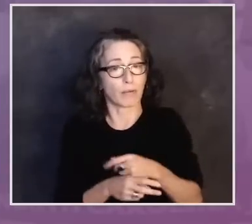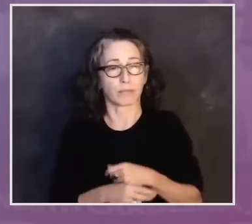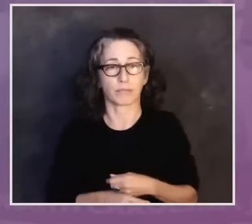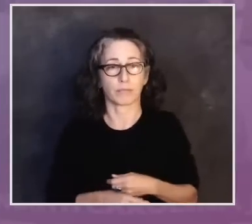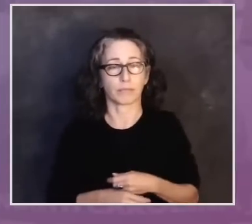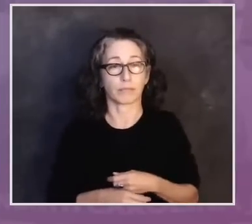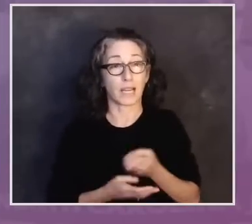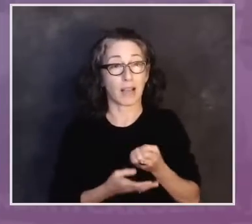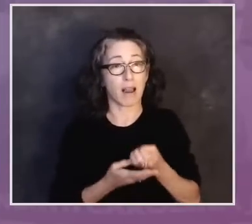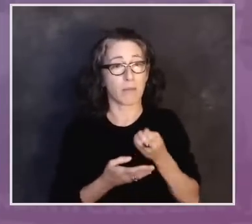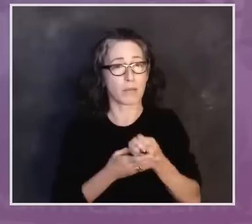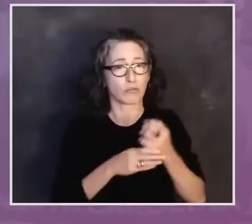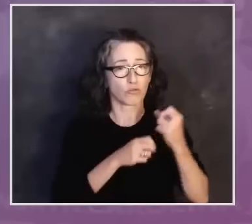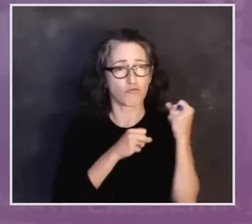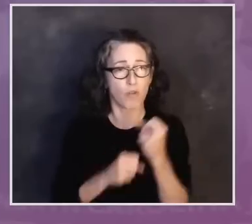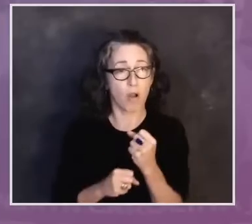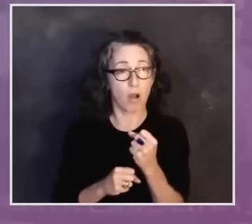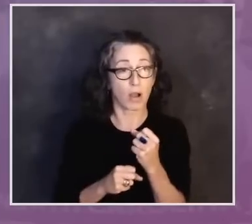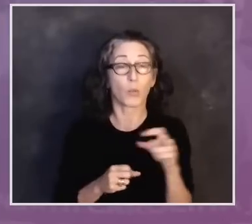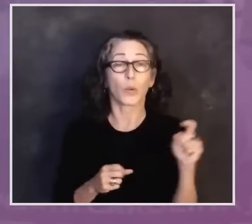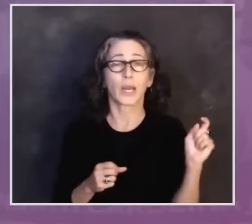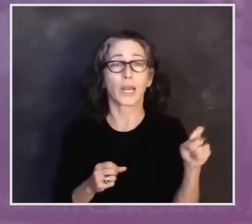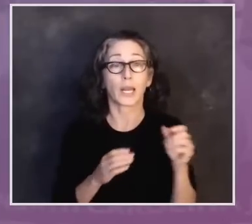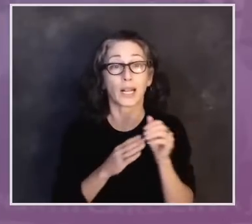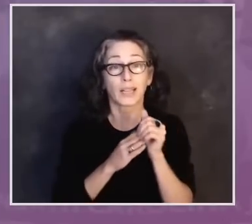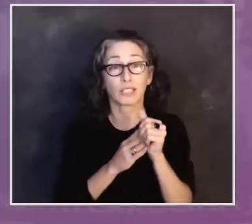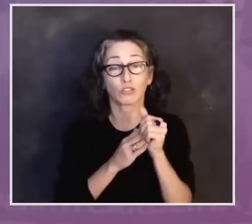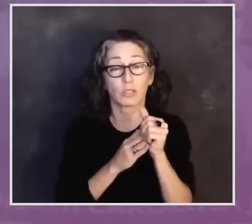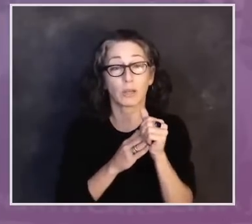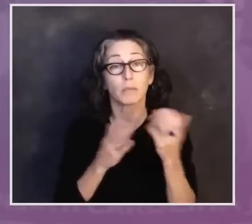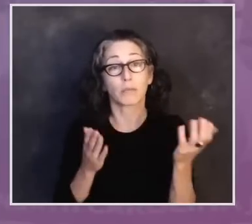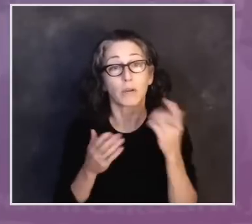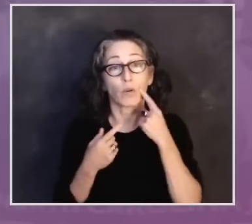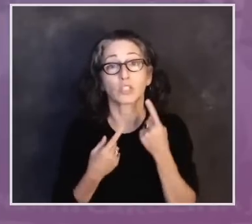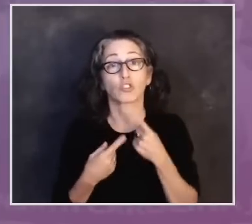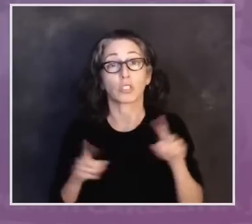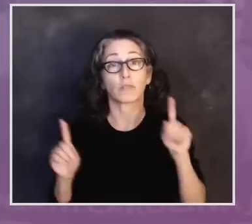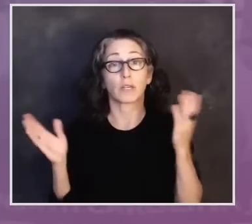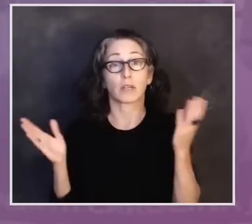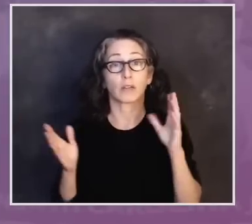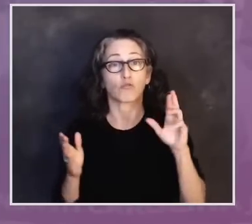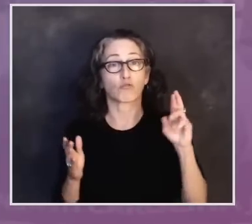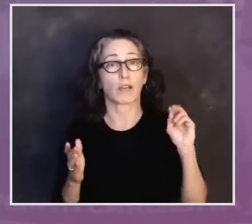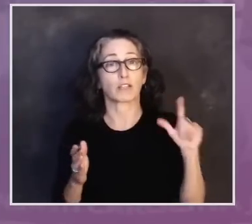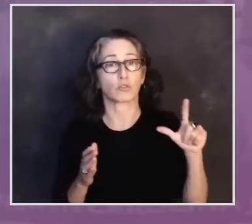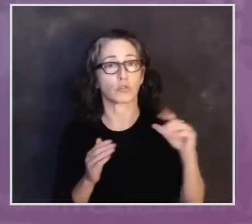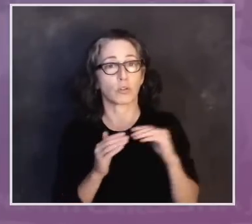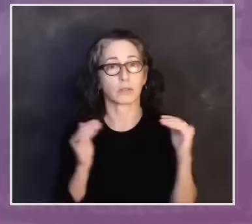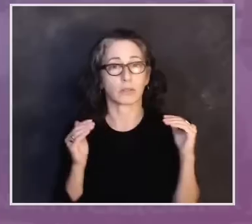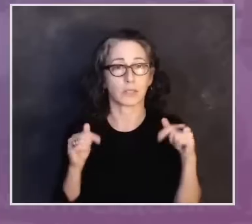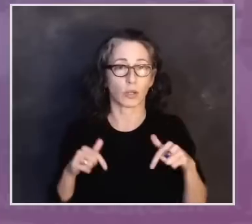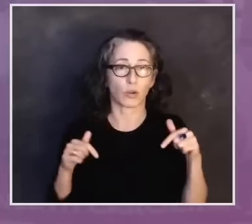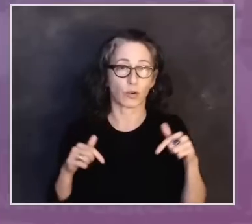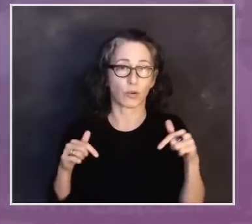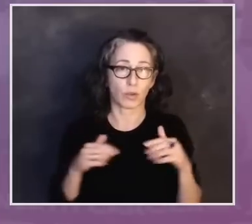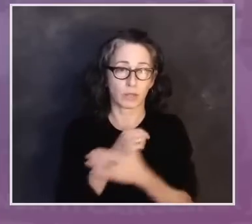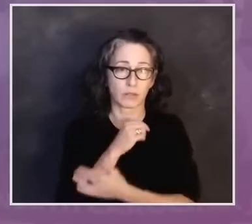OUR PEOPLE NEED HEALTH CARE, A STRONG ECONOMY, AND WE NEED